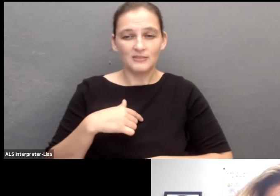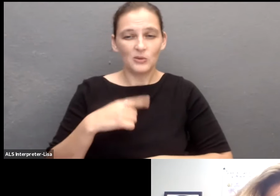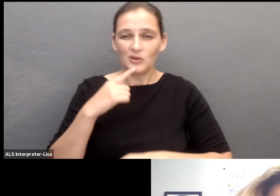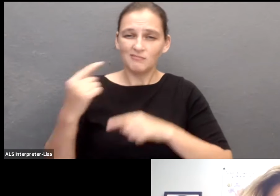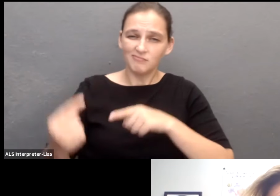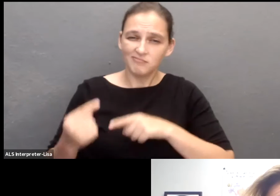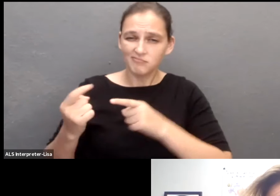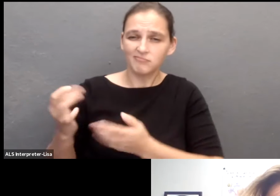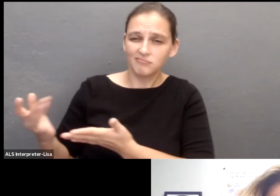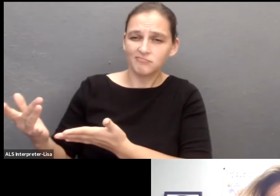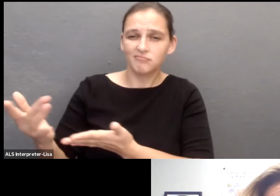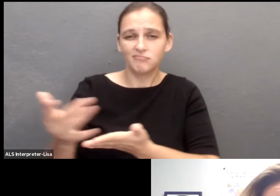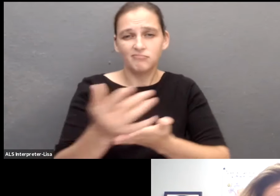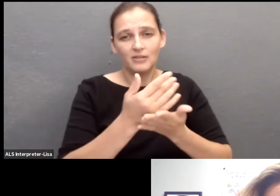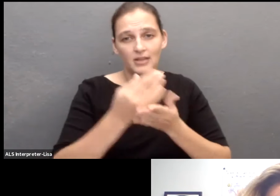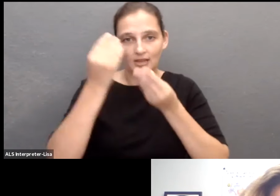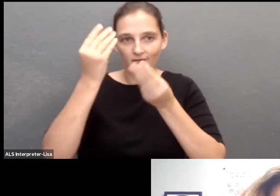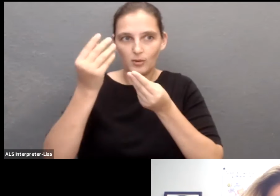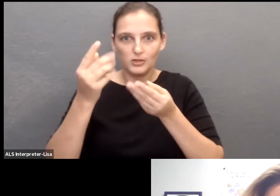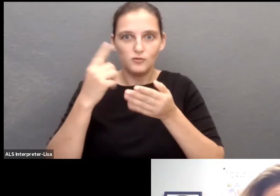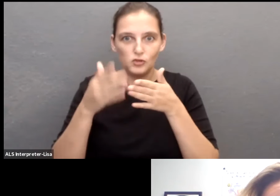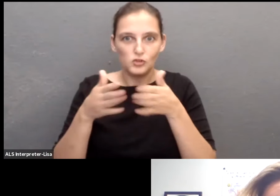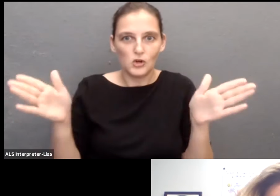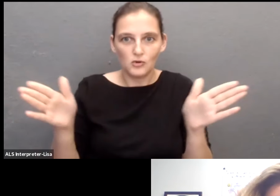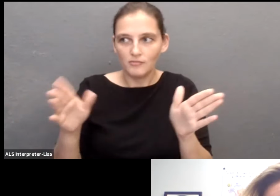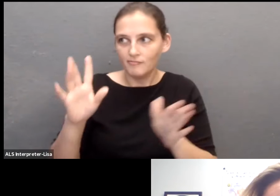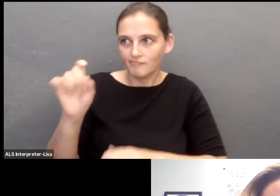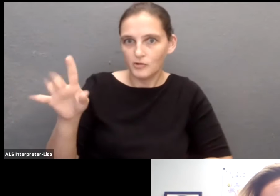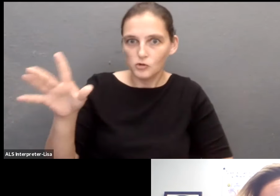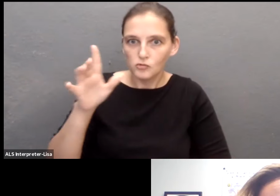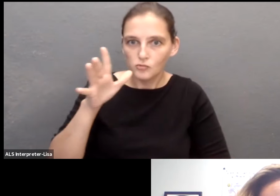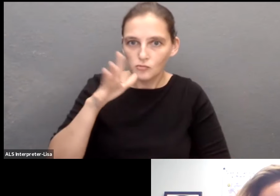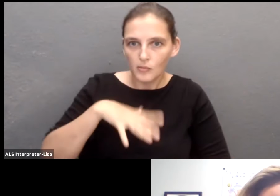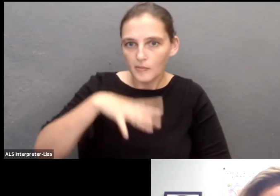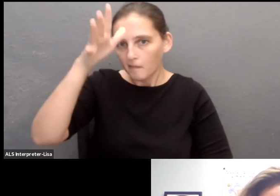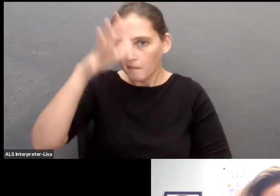in general, I mean even you know, sex, race, ethnicity,